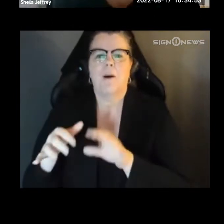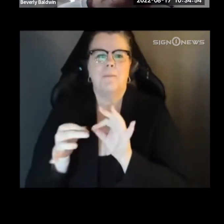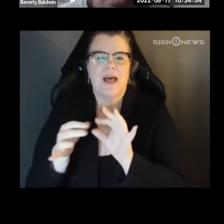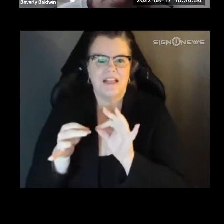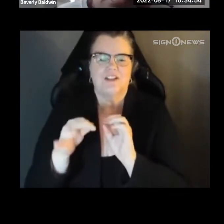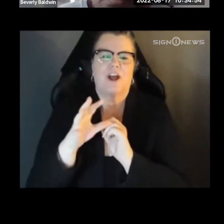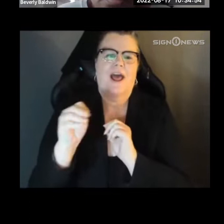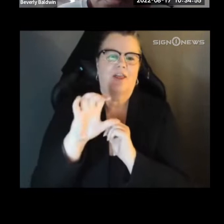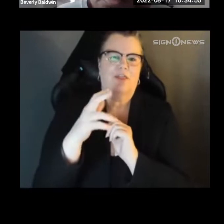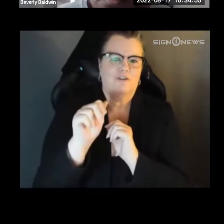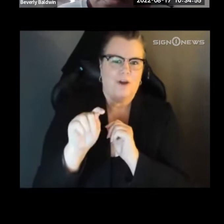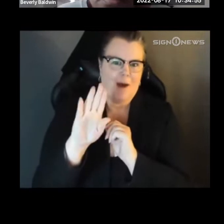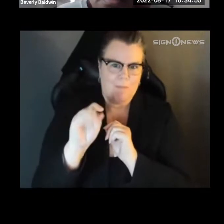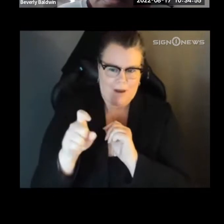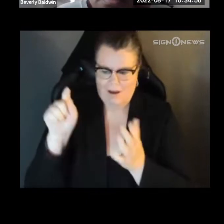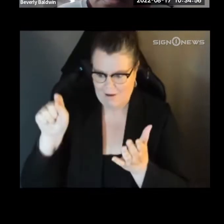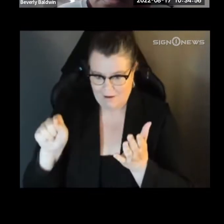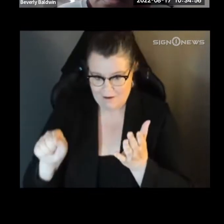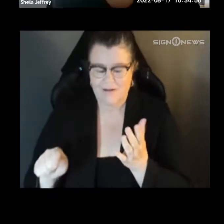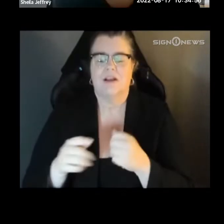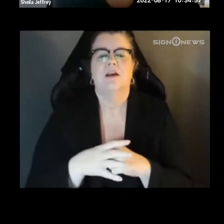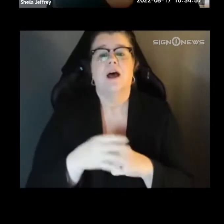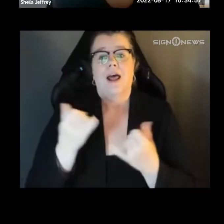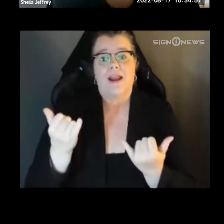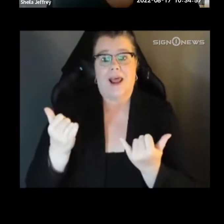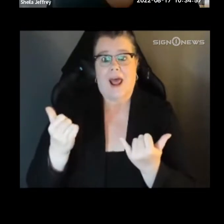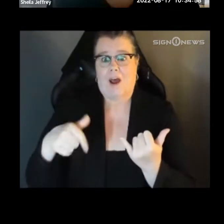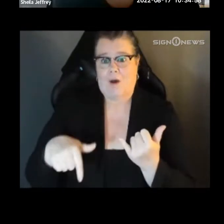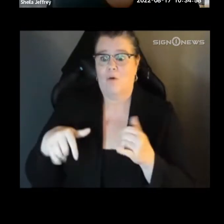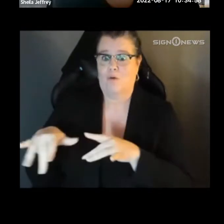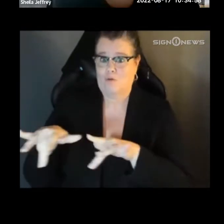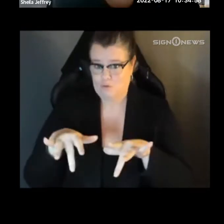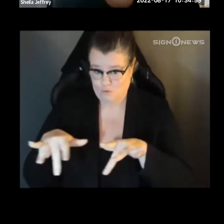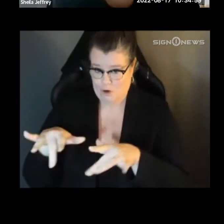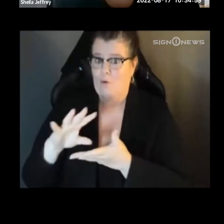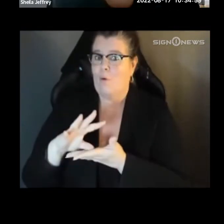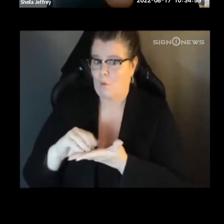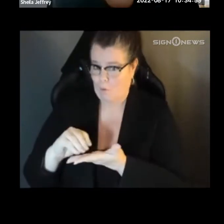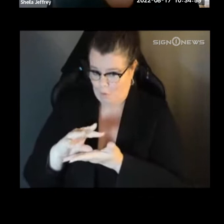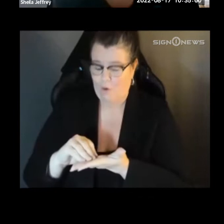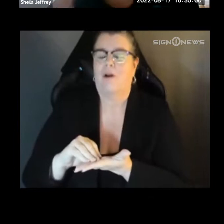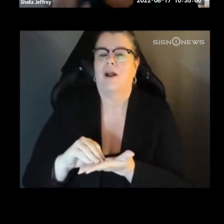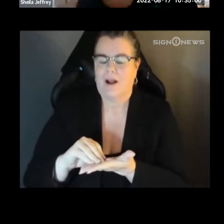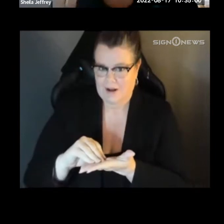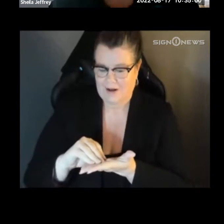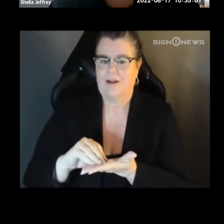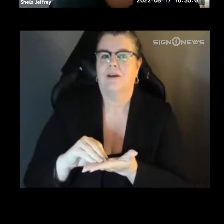we are recording this so others can use others can see it before our part two session